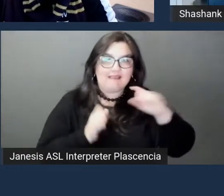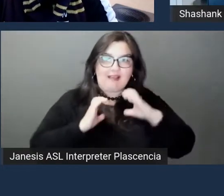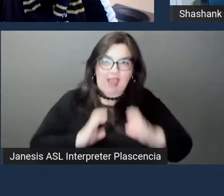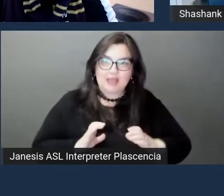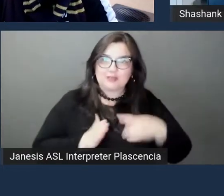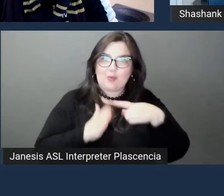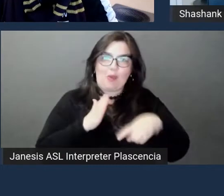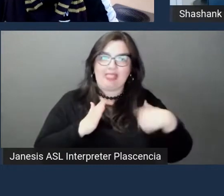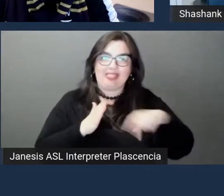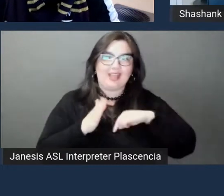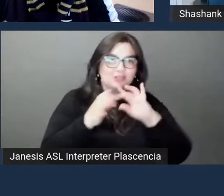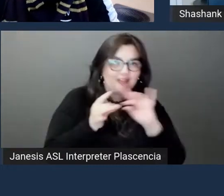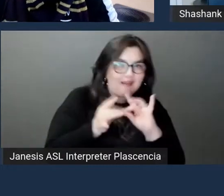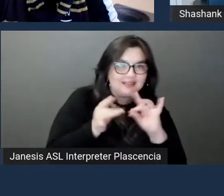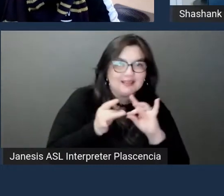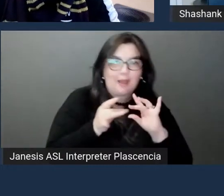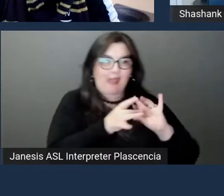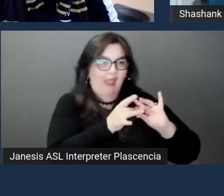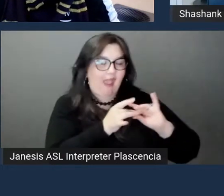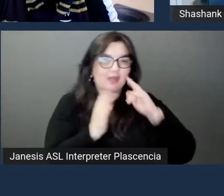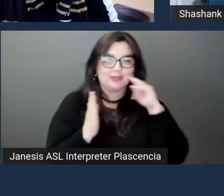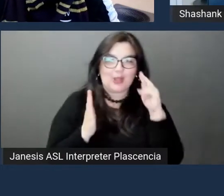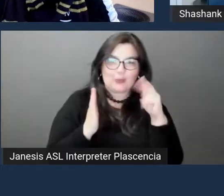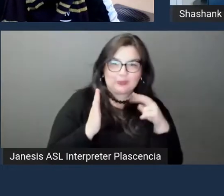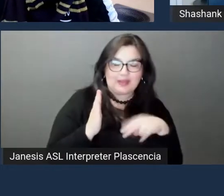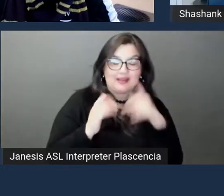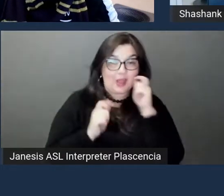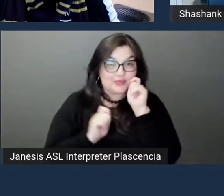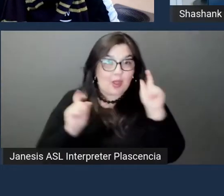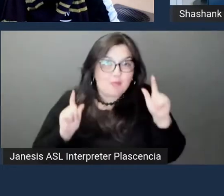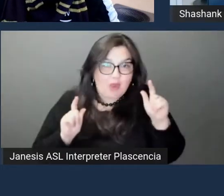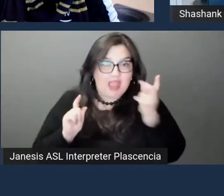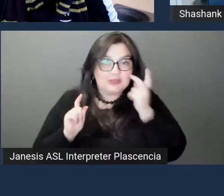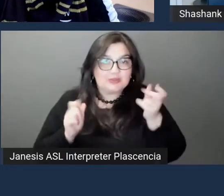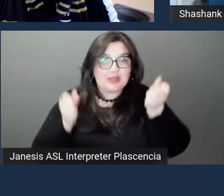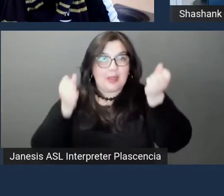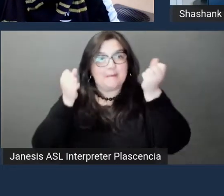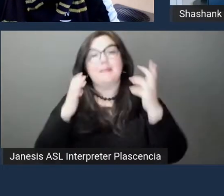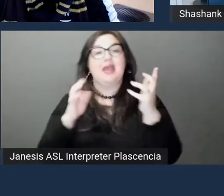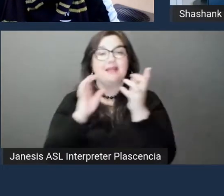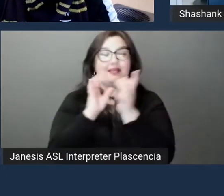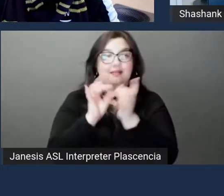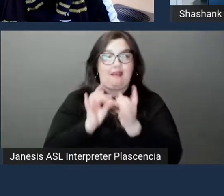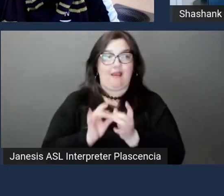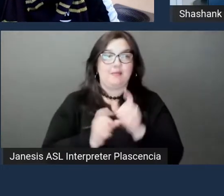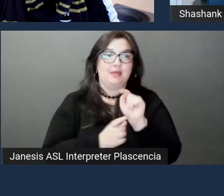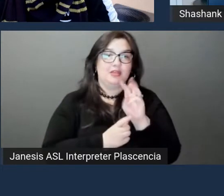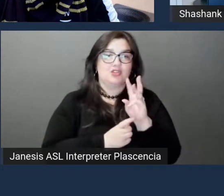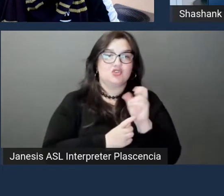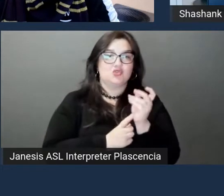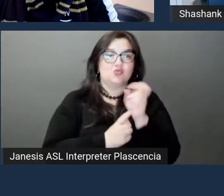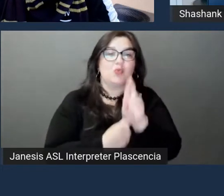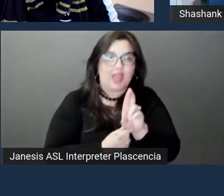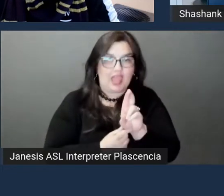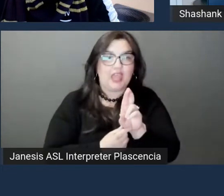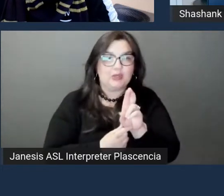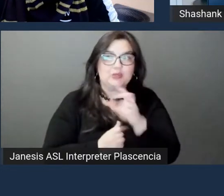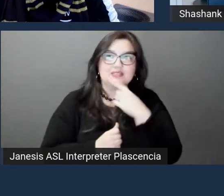And I was just surprised to see so many commands in the Twitter saying that, "Hey, we actually could not use RDS